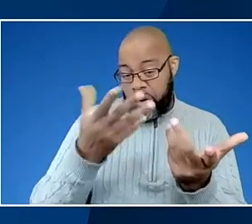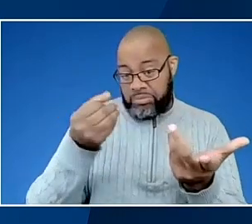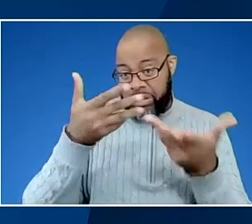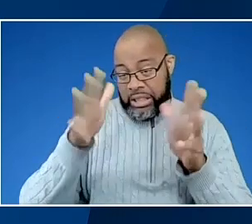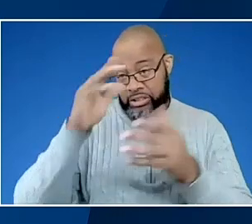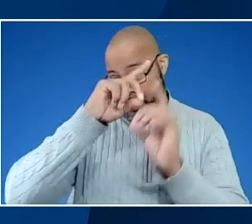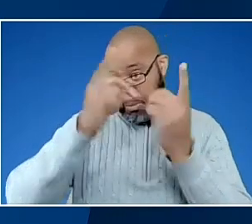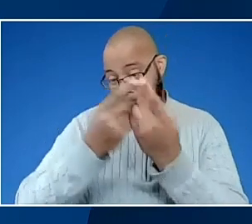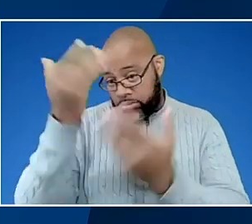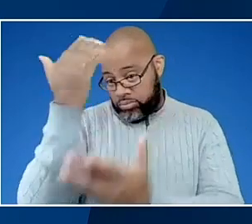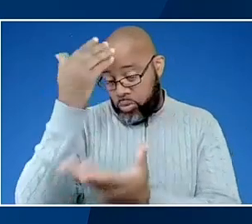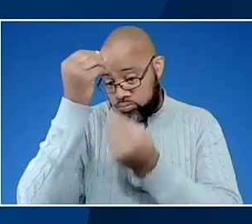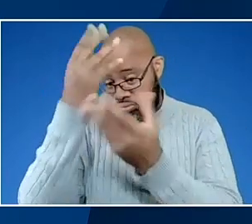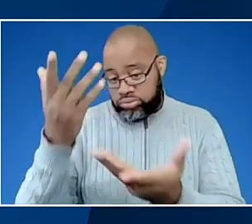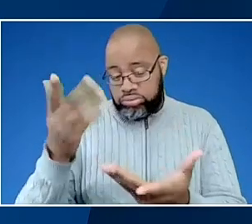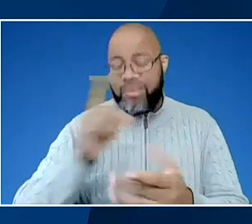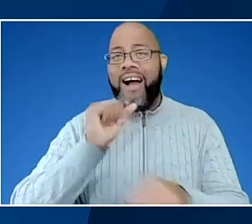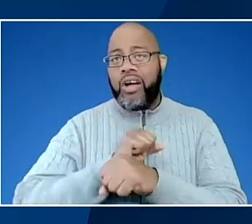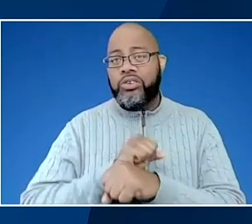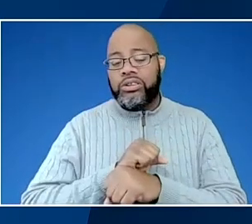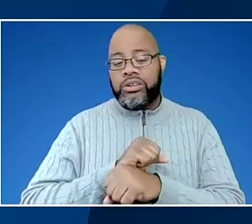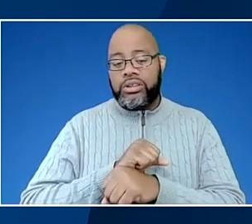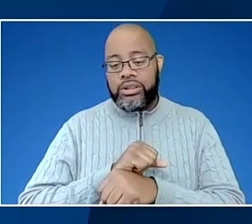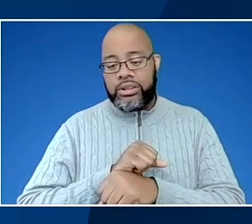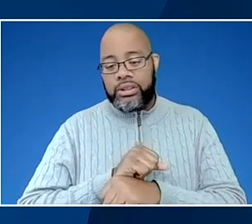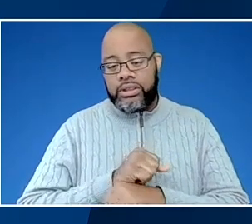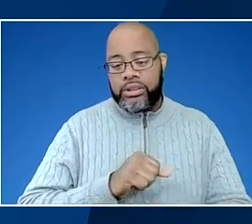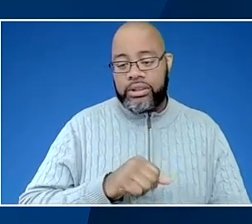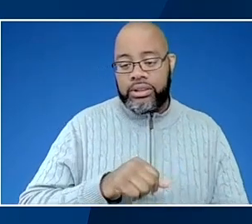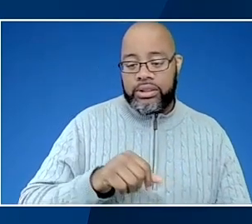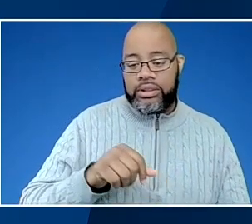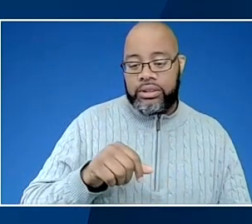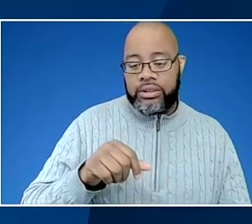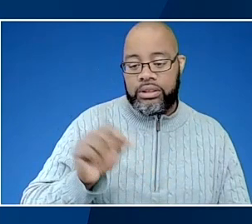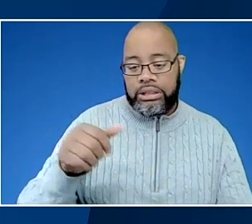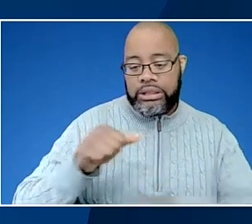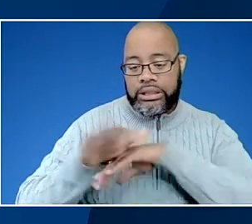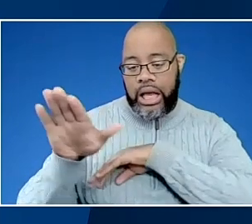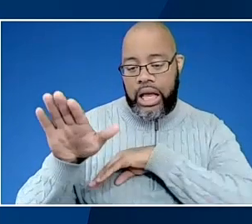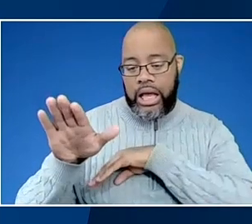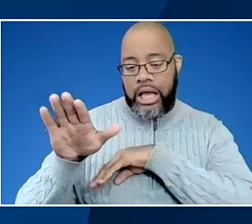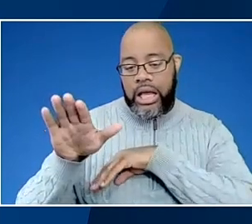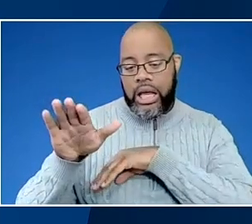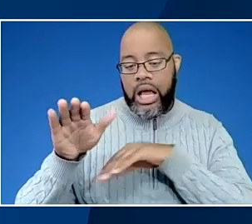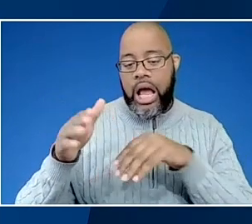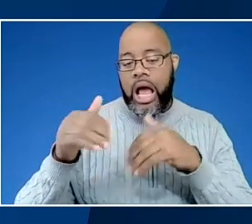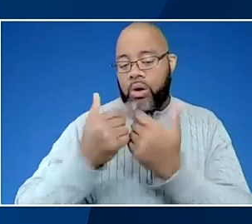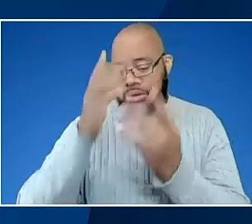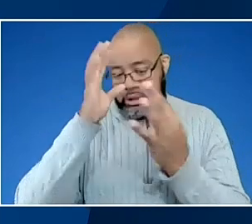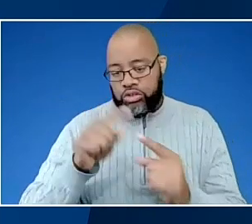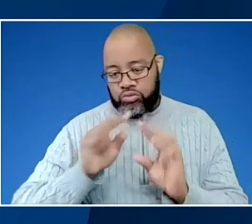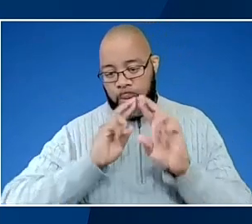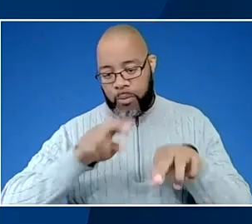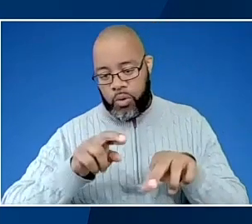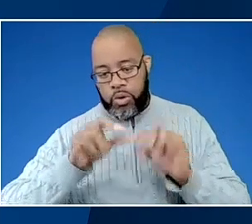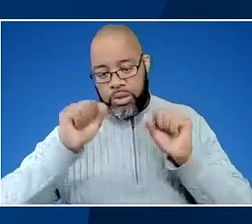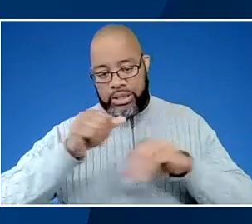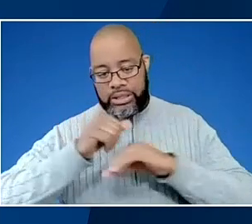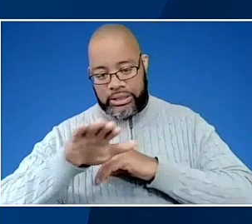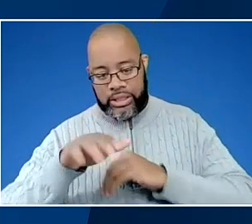like, you know- well, actually, FMCS. You can send the- either- what- however you decide to report out, you can send that to